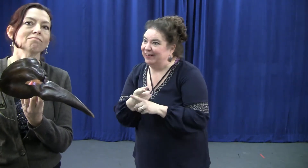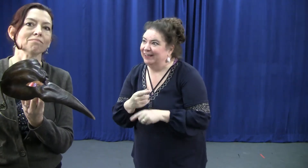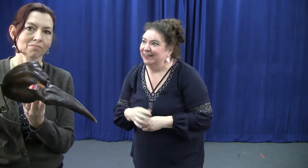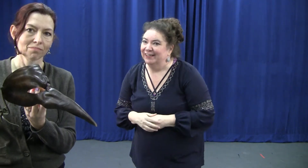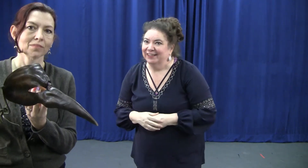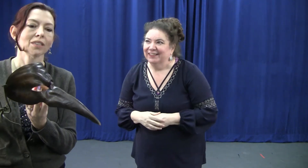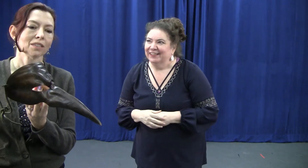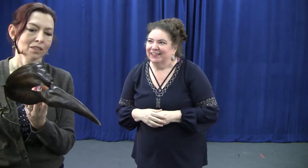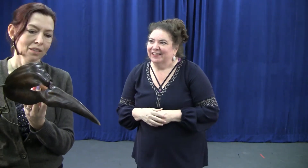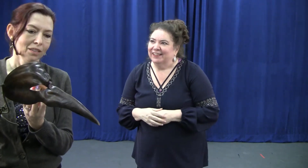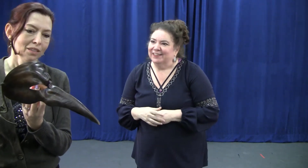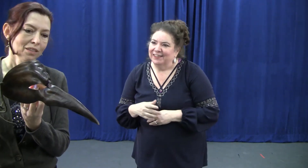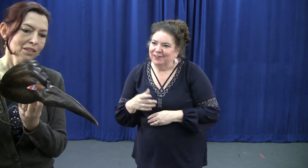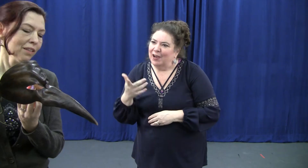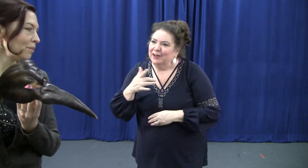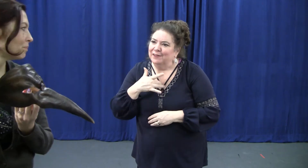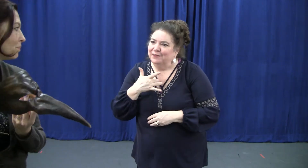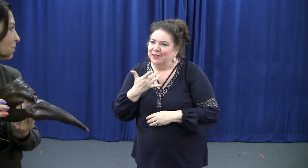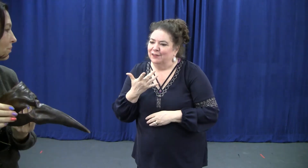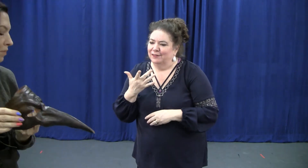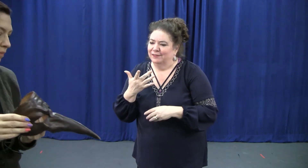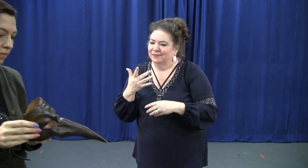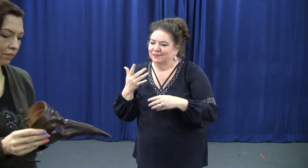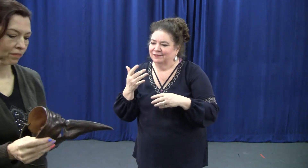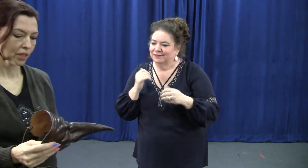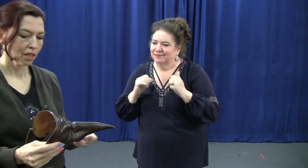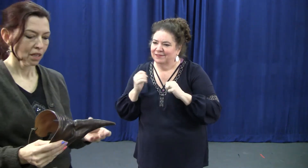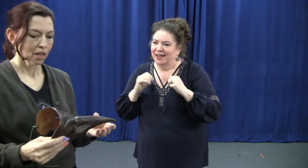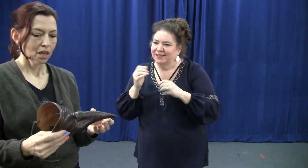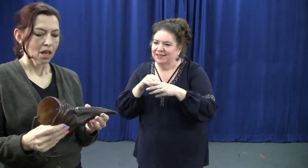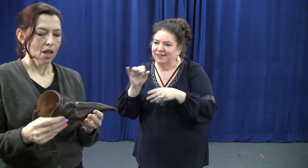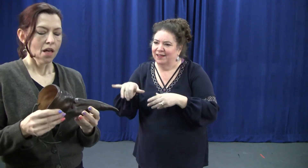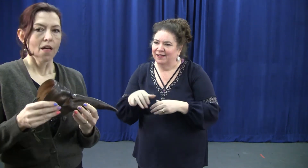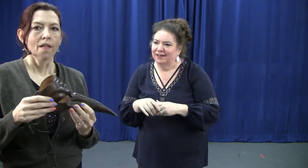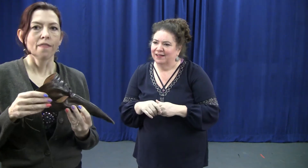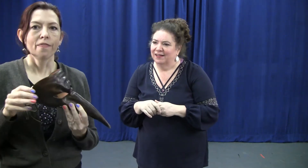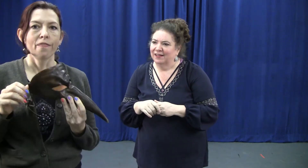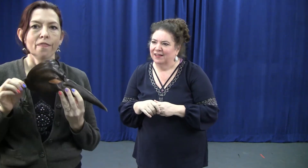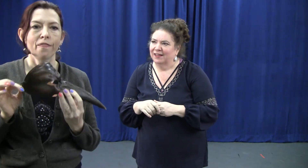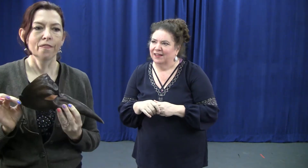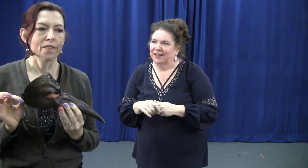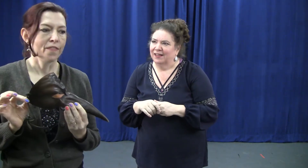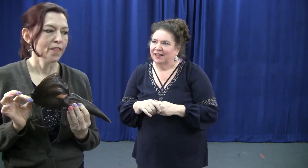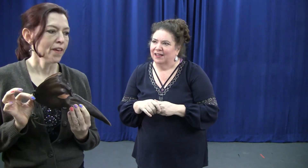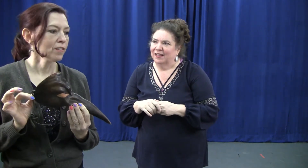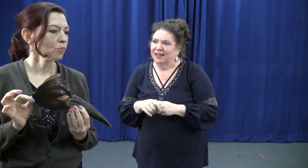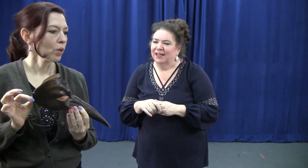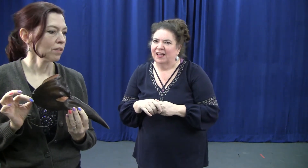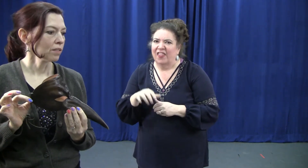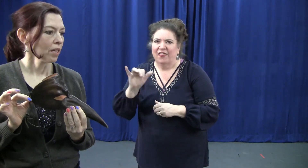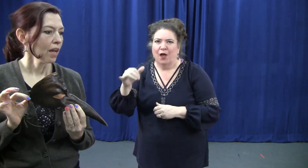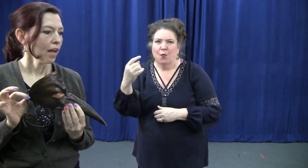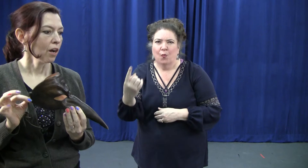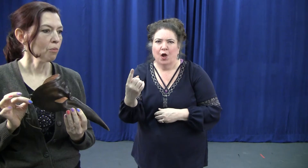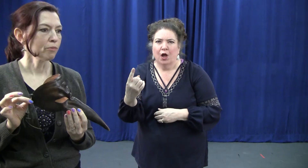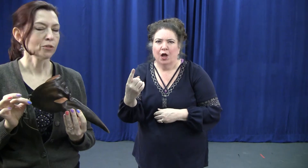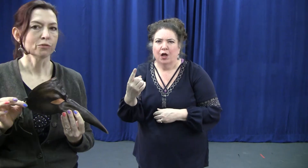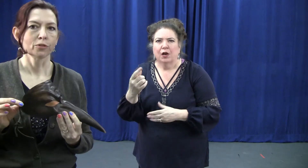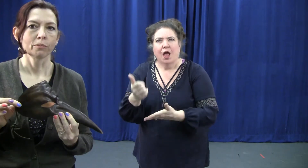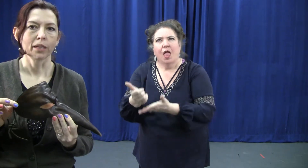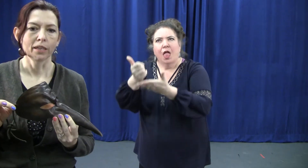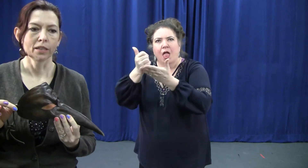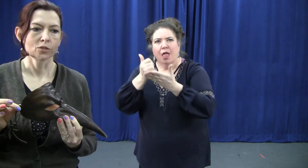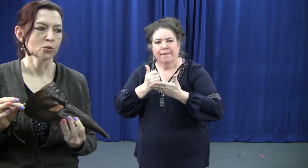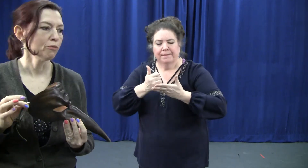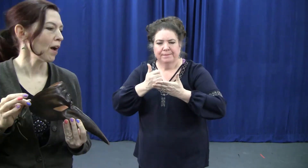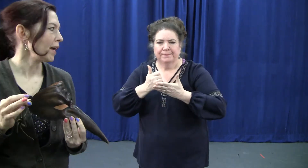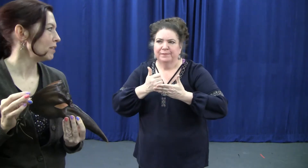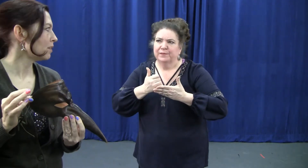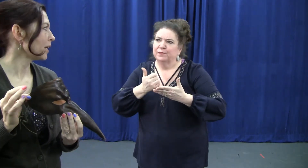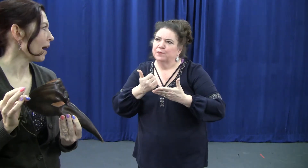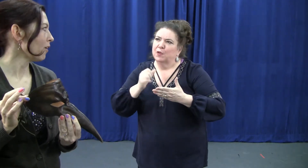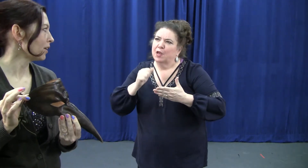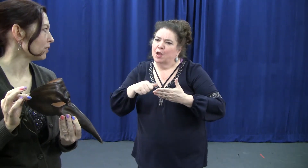(Luane) How did it feel acting in that? (Heather) It was helpful for me to find the character..